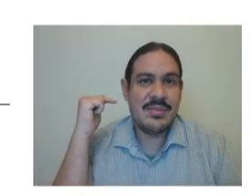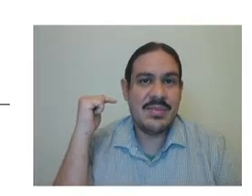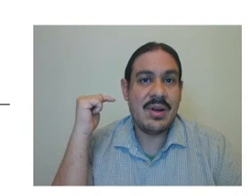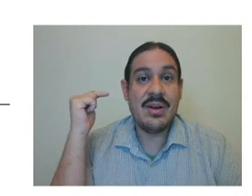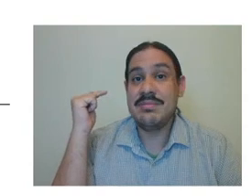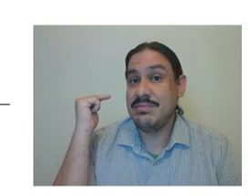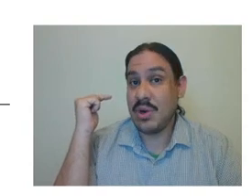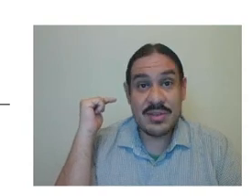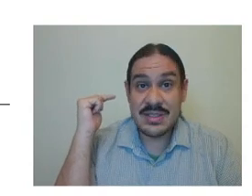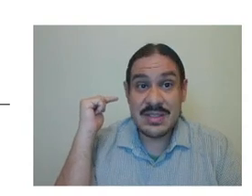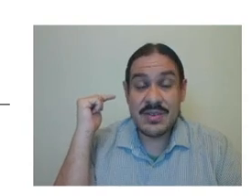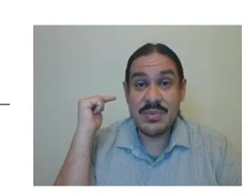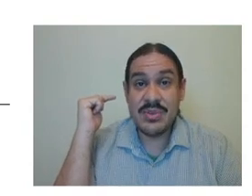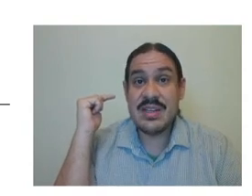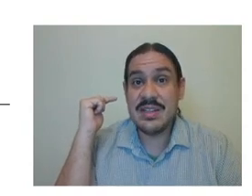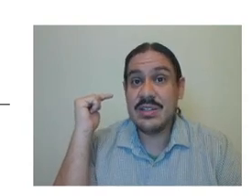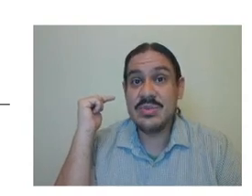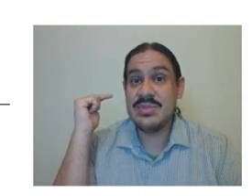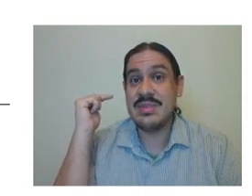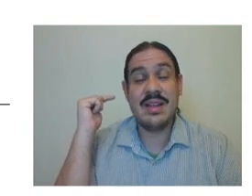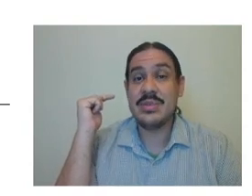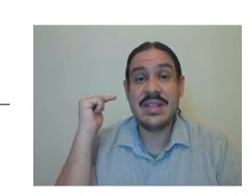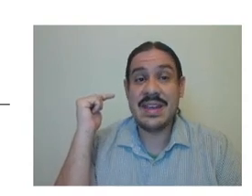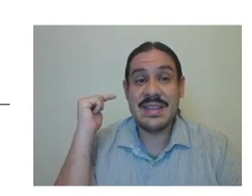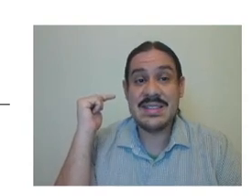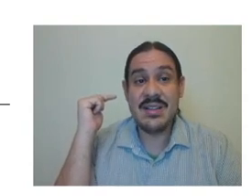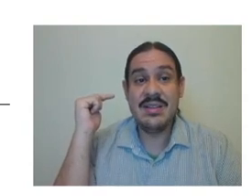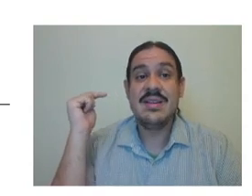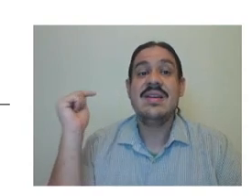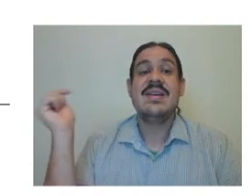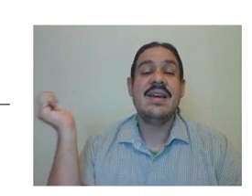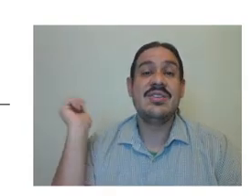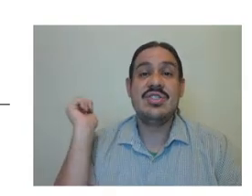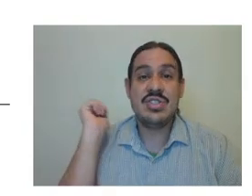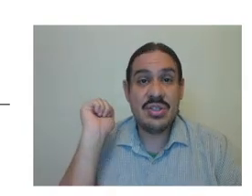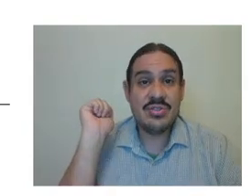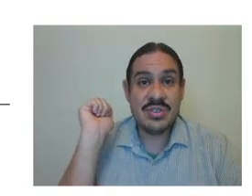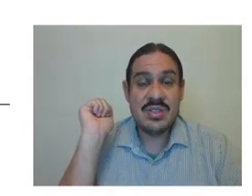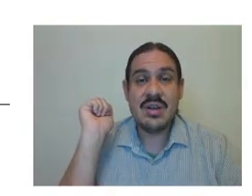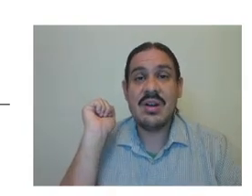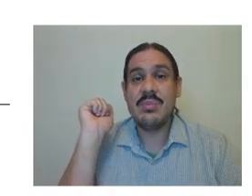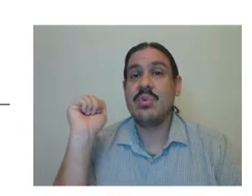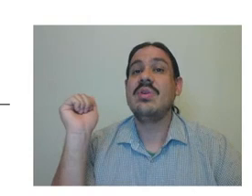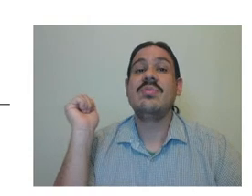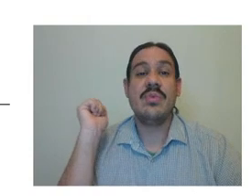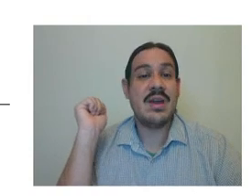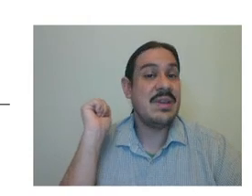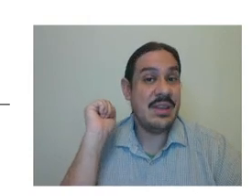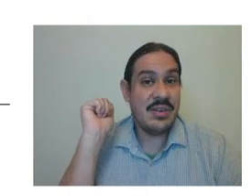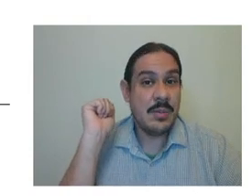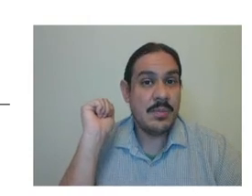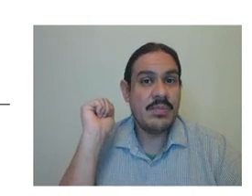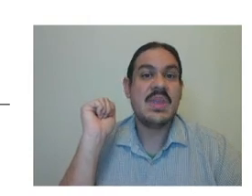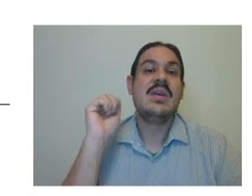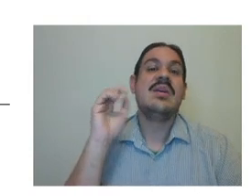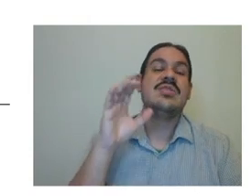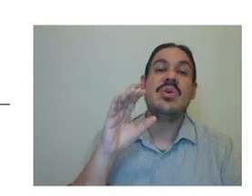so the way that the sign language is going to be transmitted is just that the parents are going to naturally start